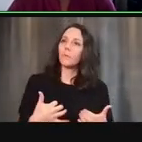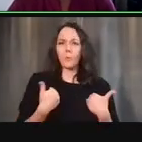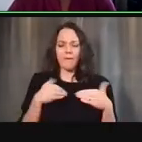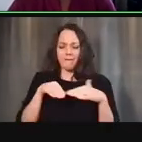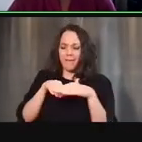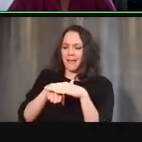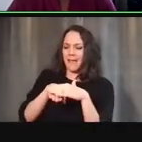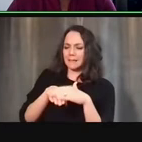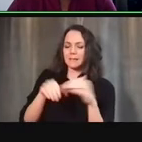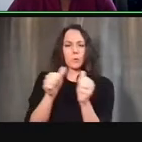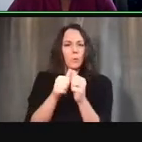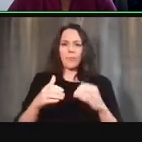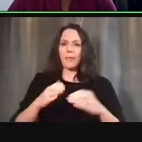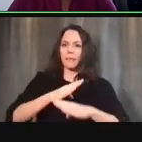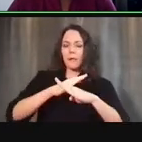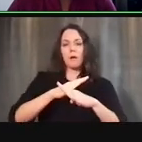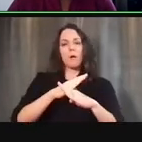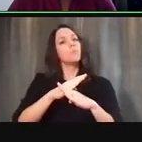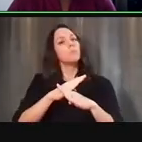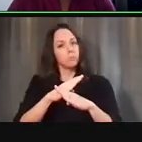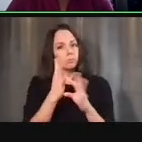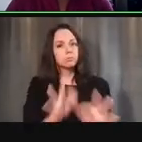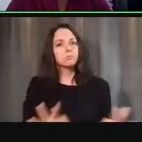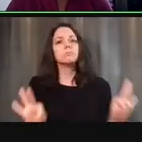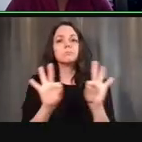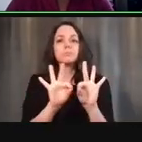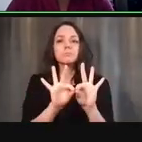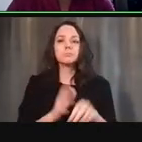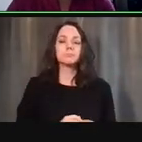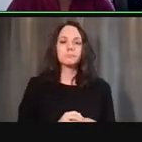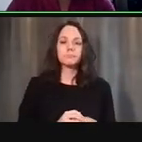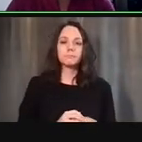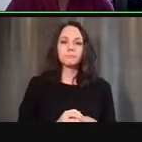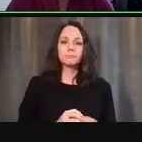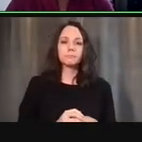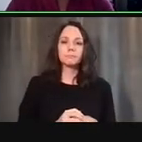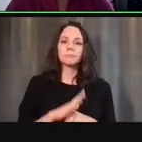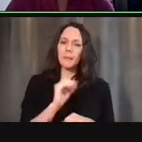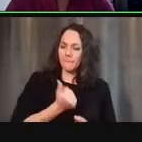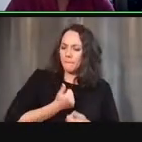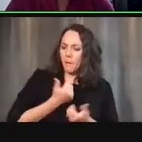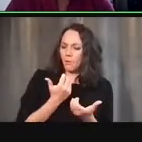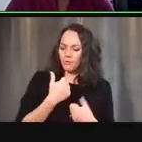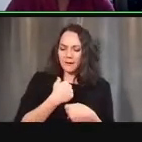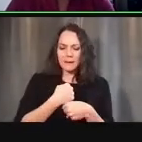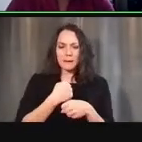barrier and poetry builds community and connections. There's something to be said about all